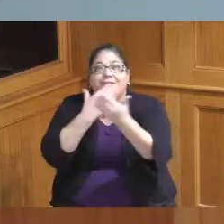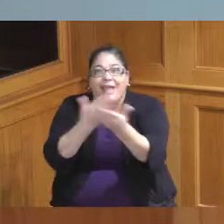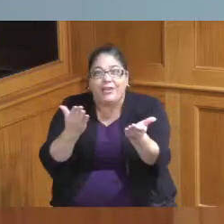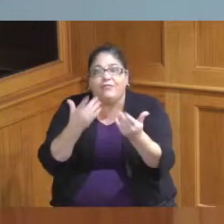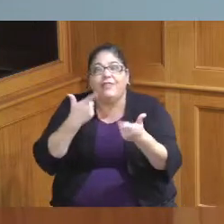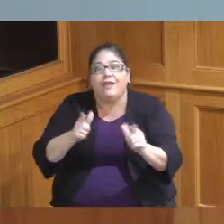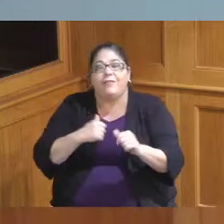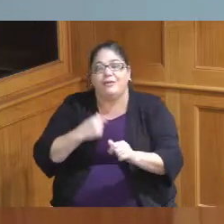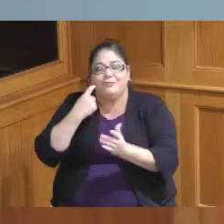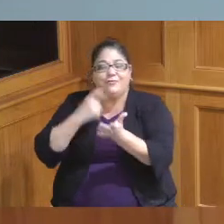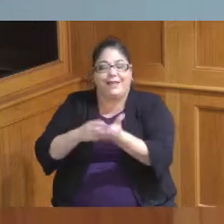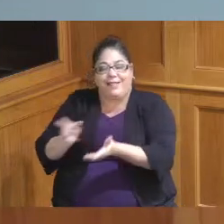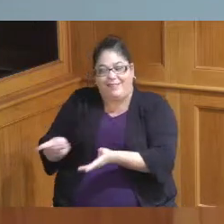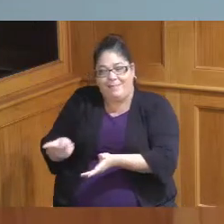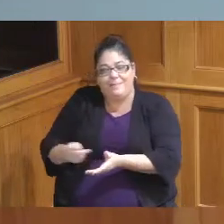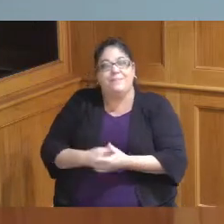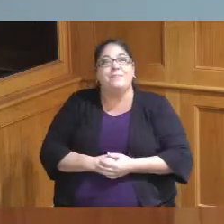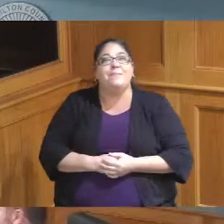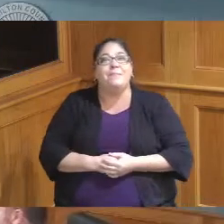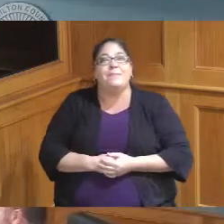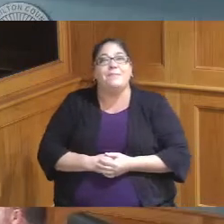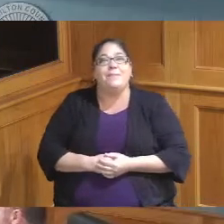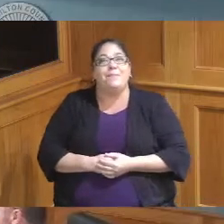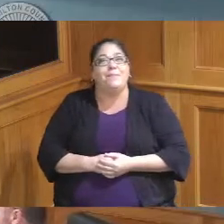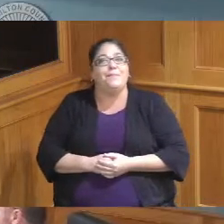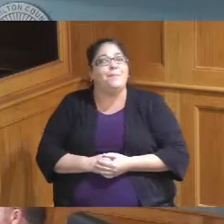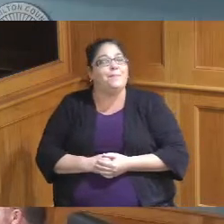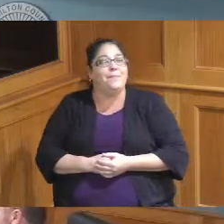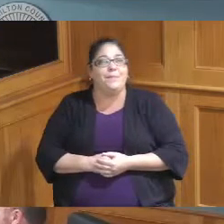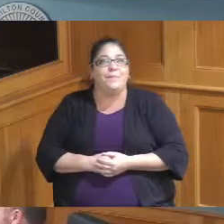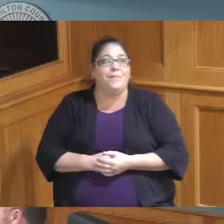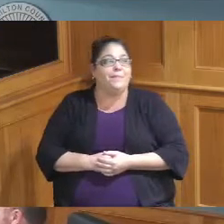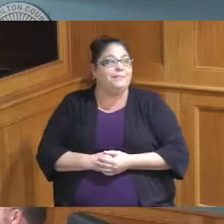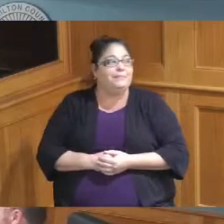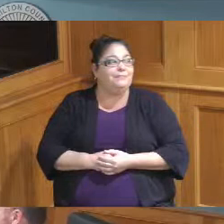to recognize them congratulations Stephanie we cut you off did you have anything you wanted